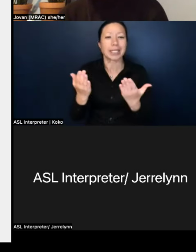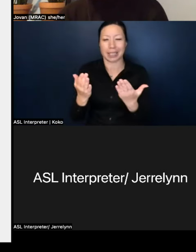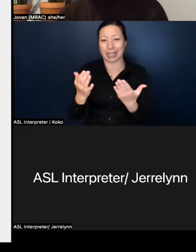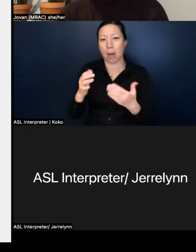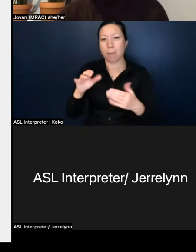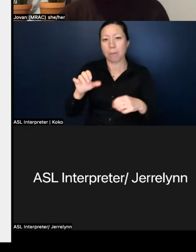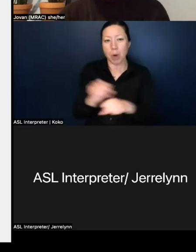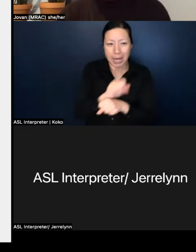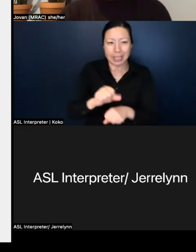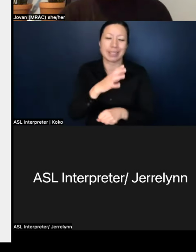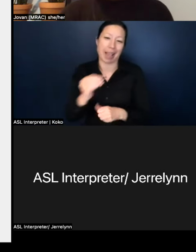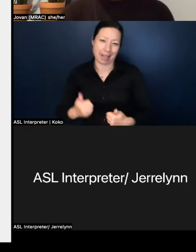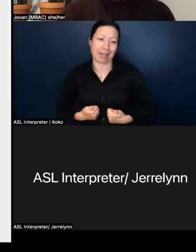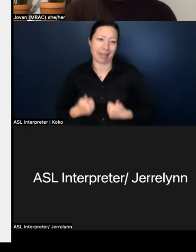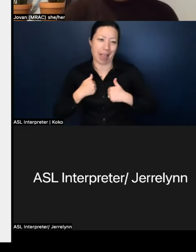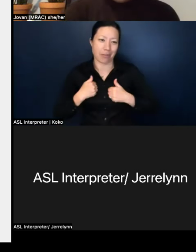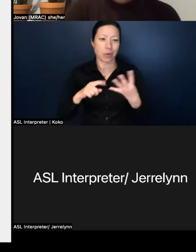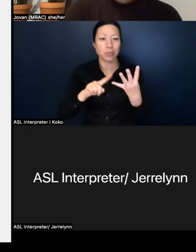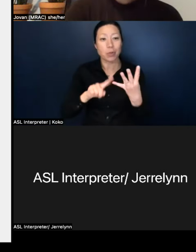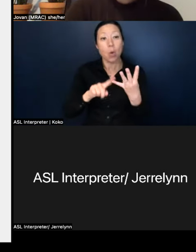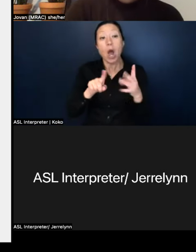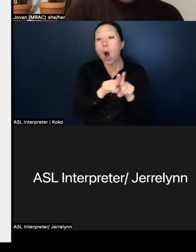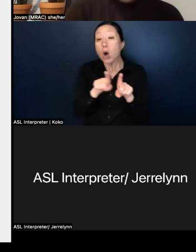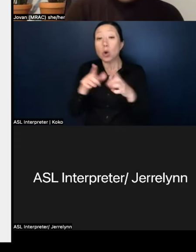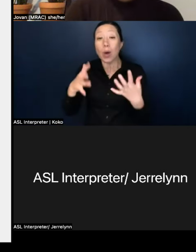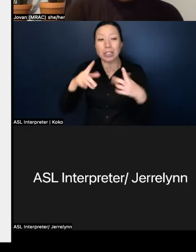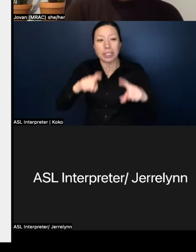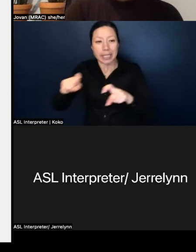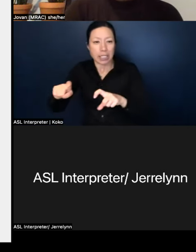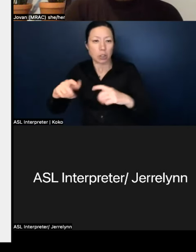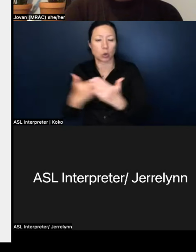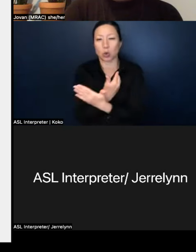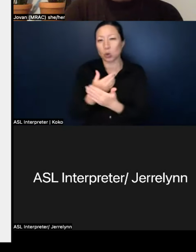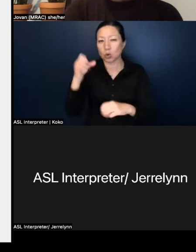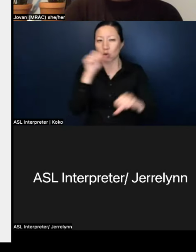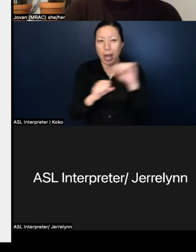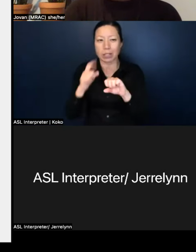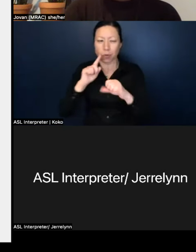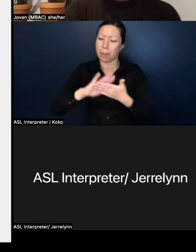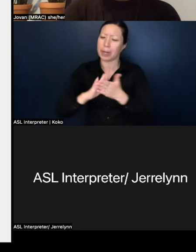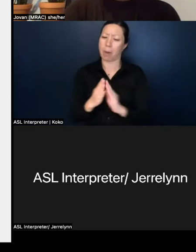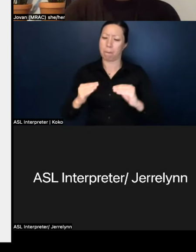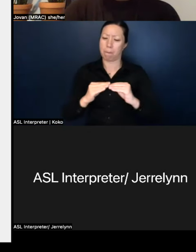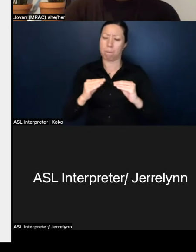to become a more equitable grant maker. Some of these strategies include